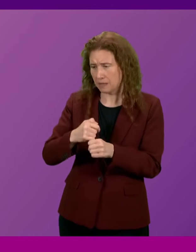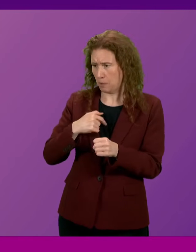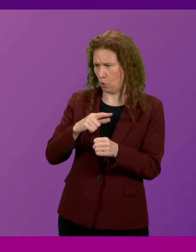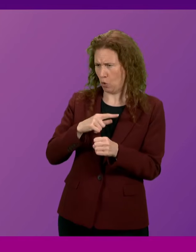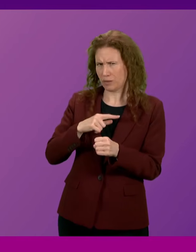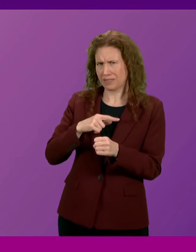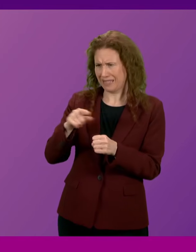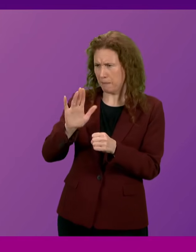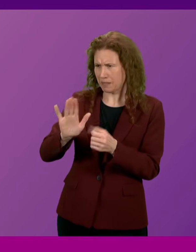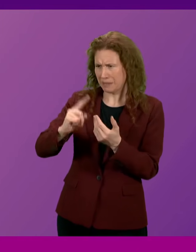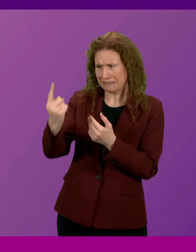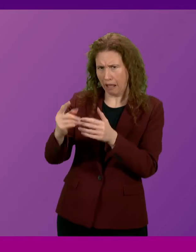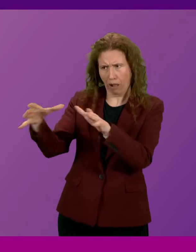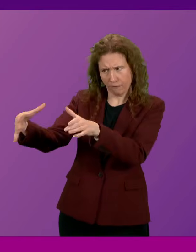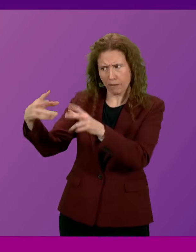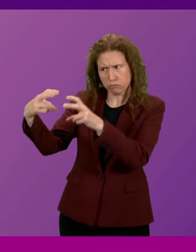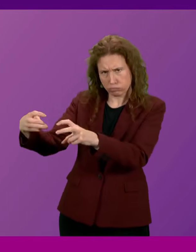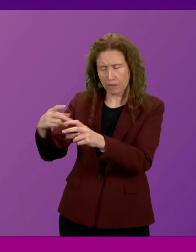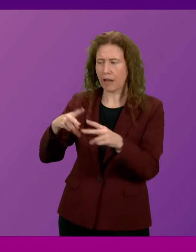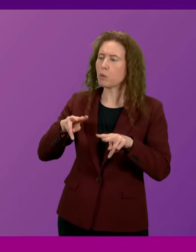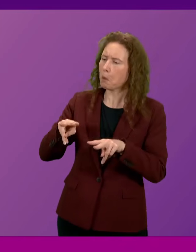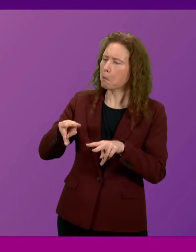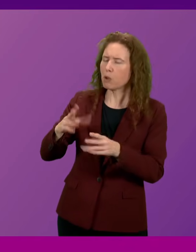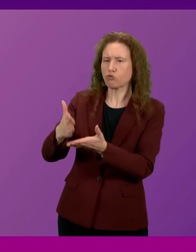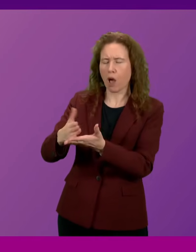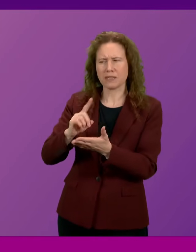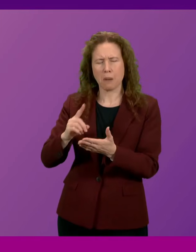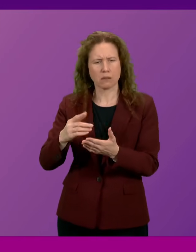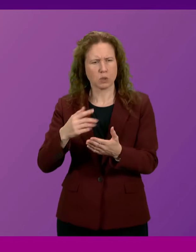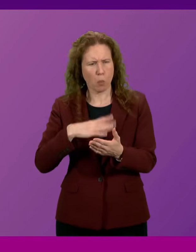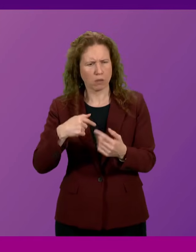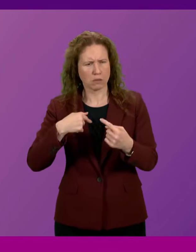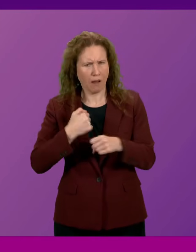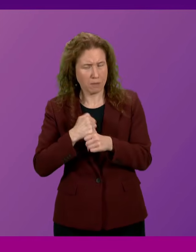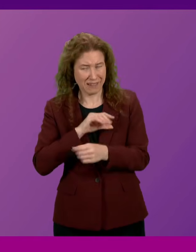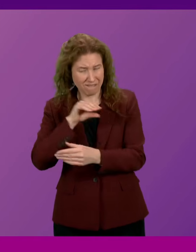of those who are affected, and pressure for the Government to get involved might